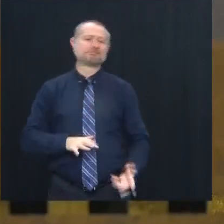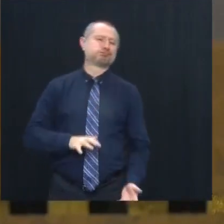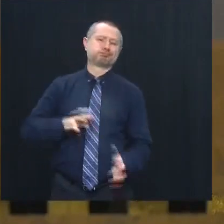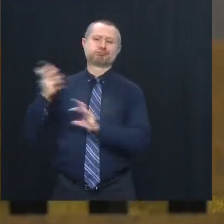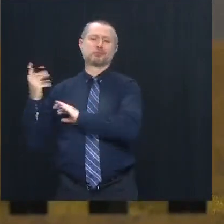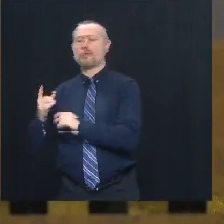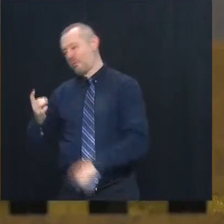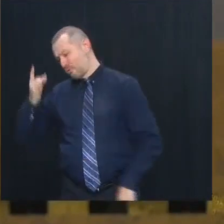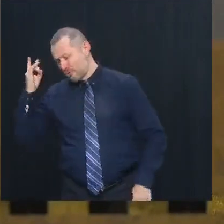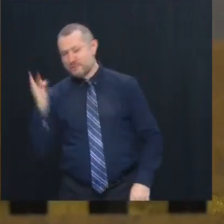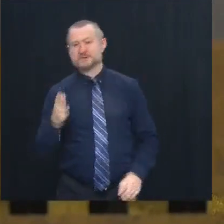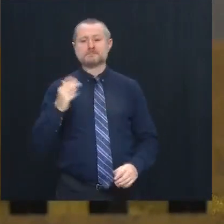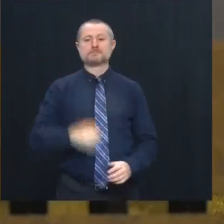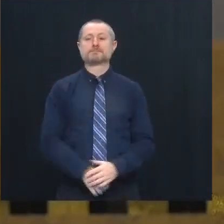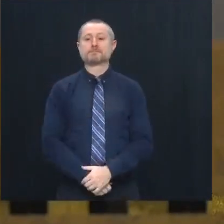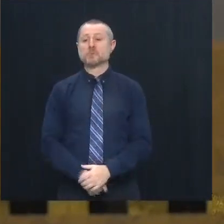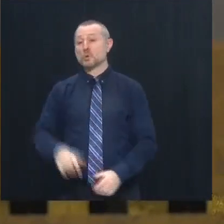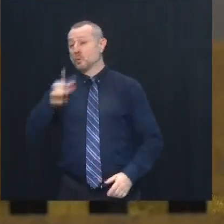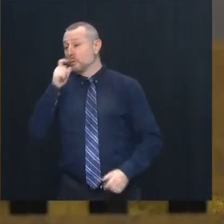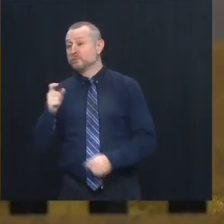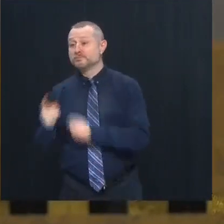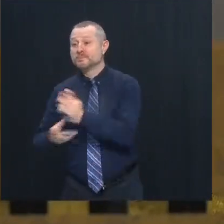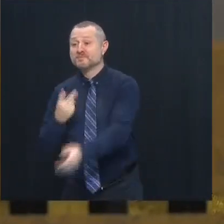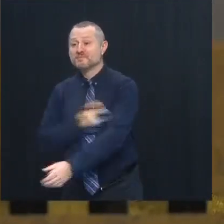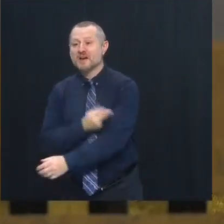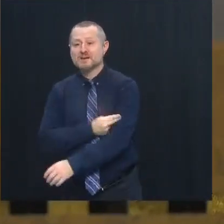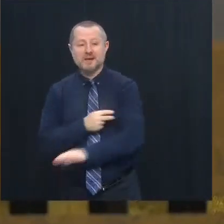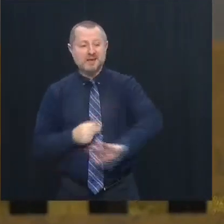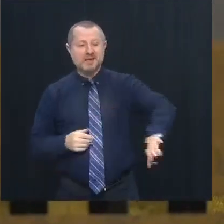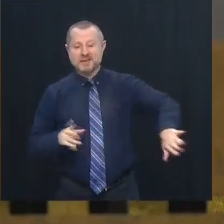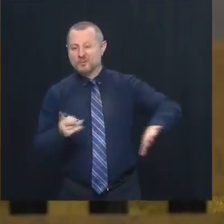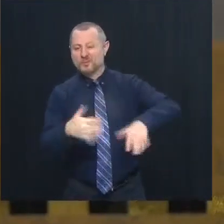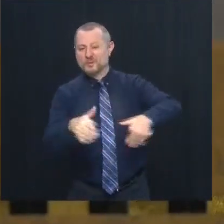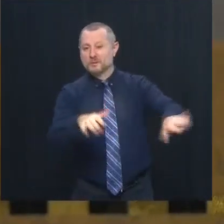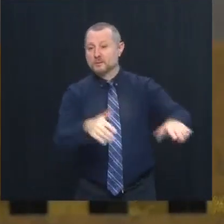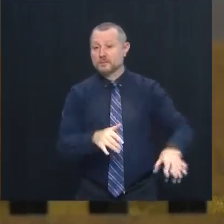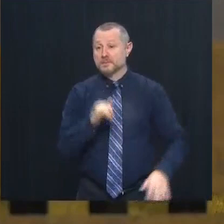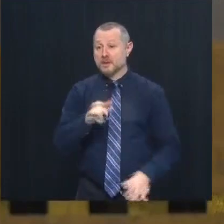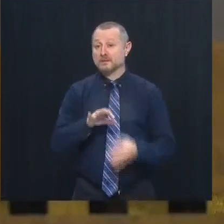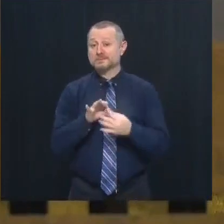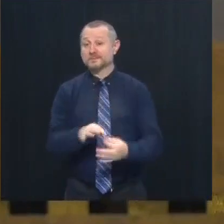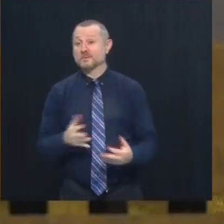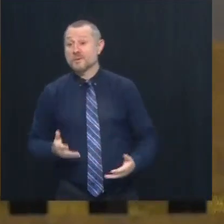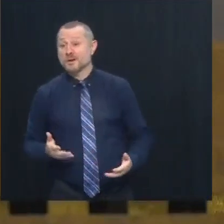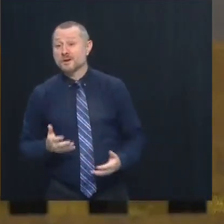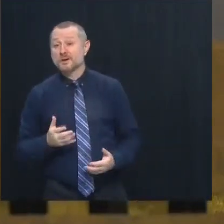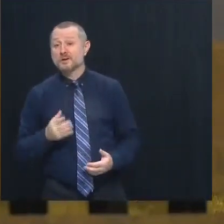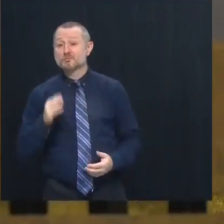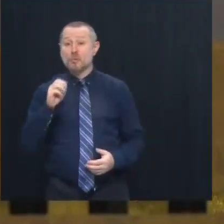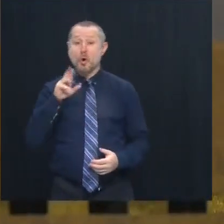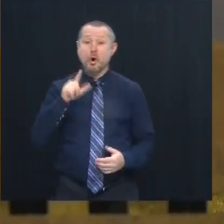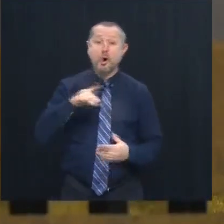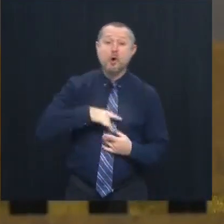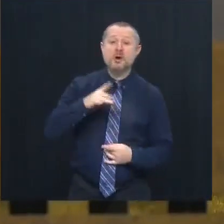HELP PEOPLE AND REPAIRING THE DAMAGE YOU HAVE DONE. WHO GETS THE VACCINE AND WHO